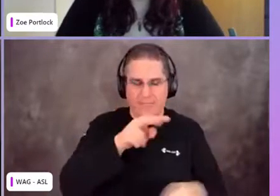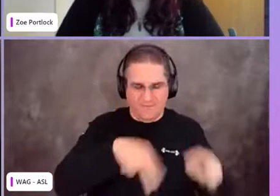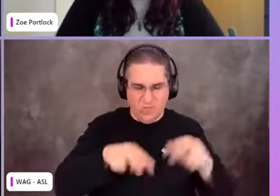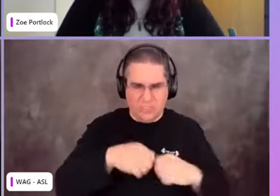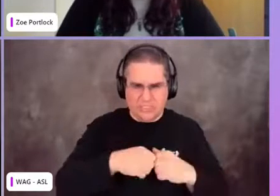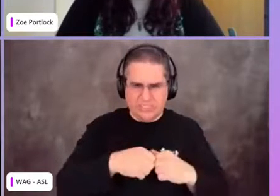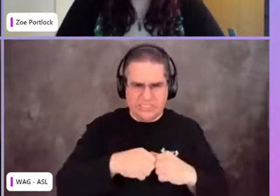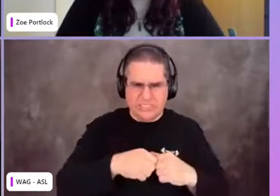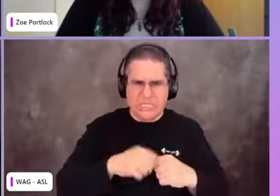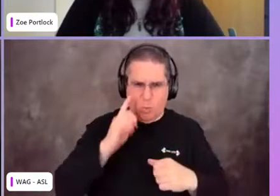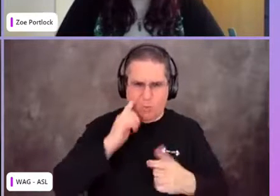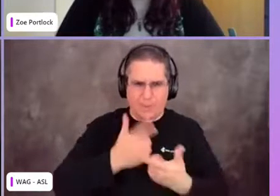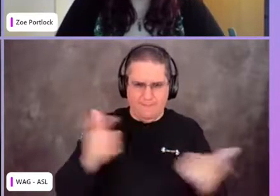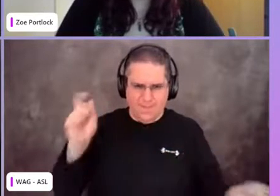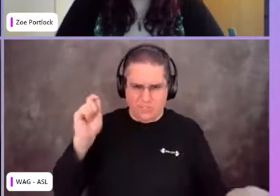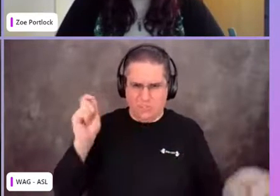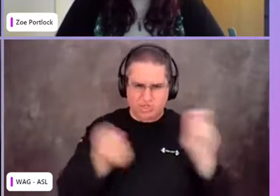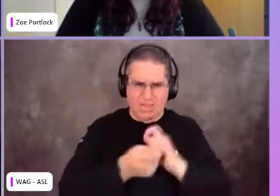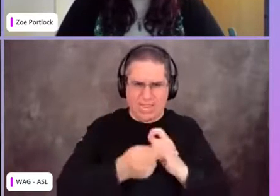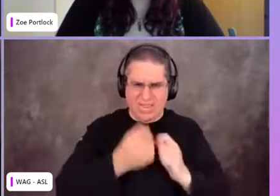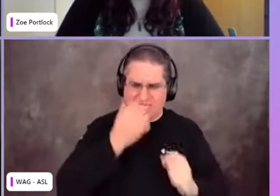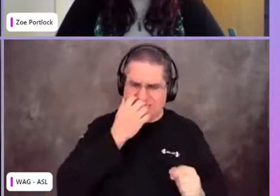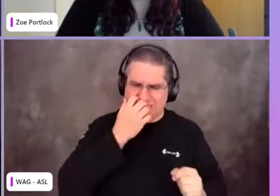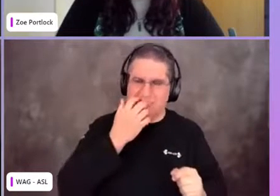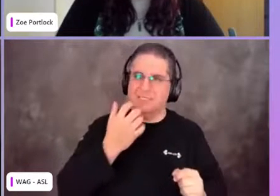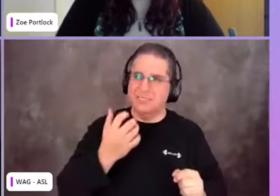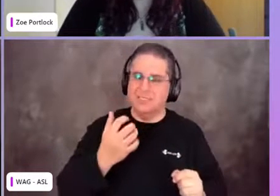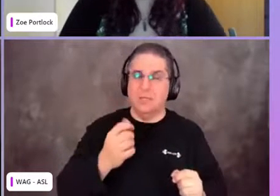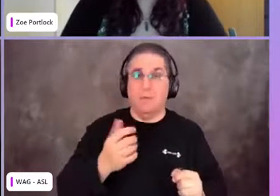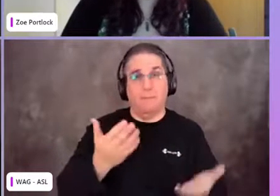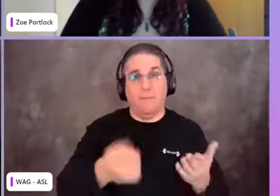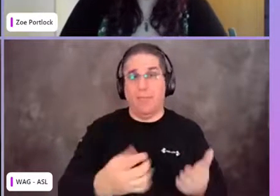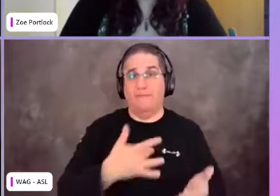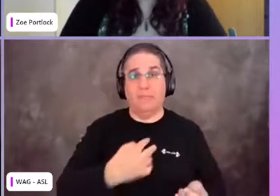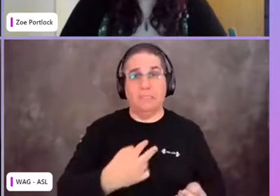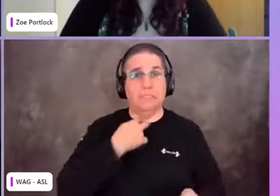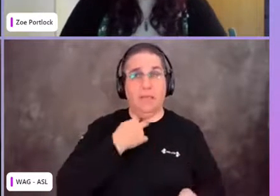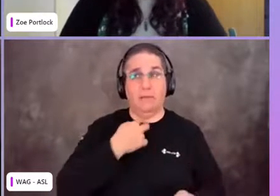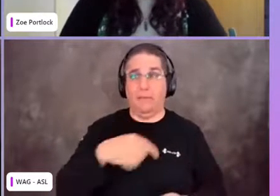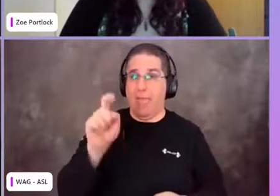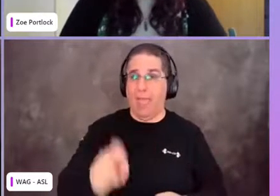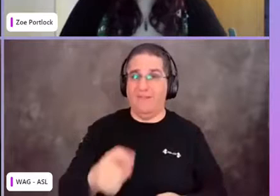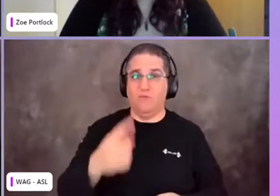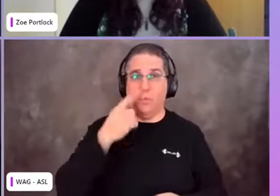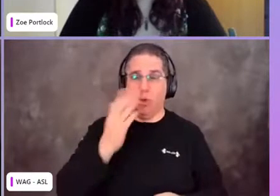accessibility that they have to conform to and didn't do the calculation and realized